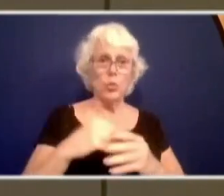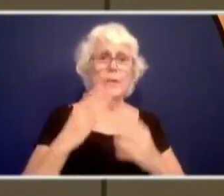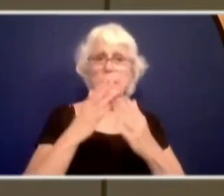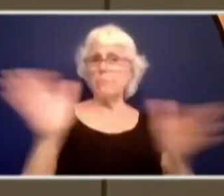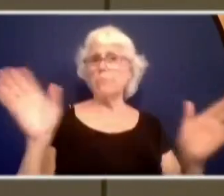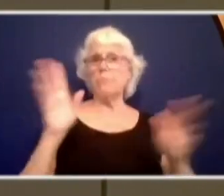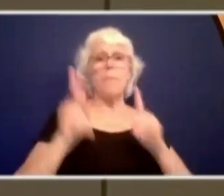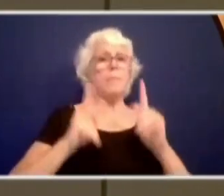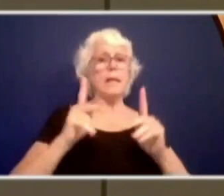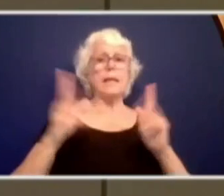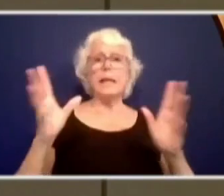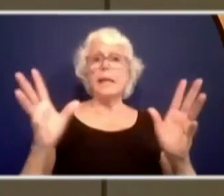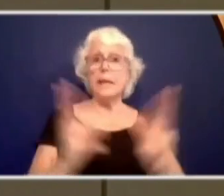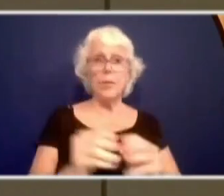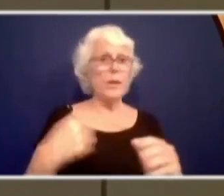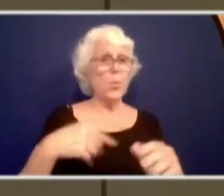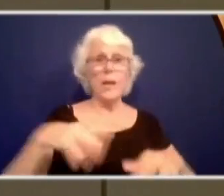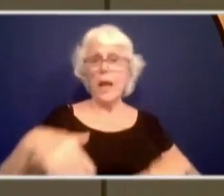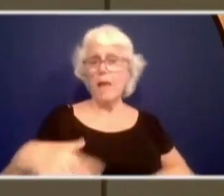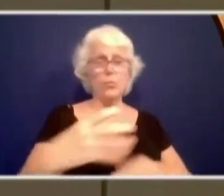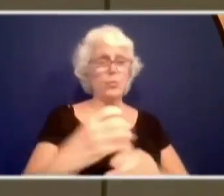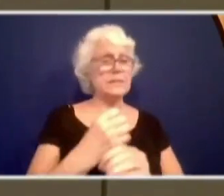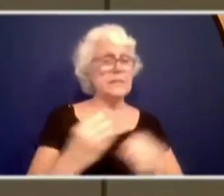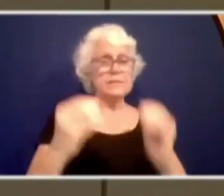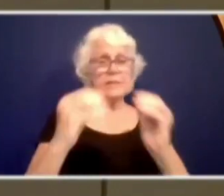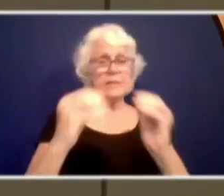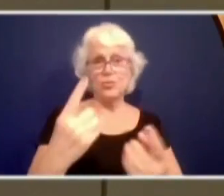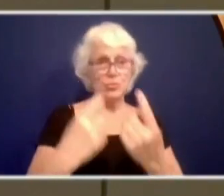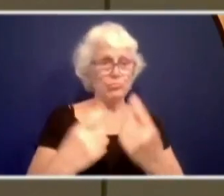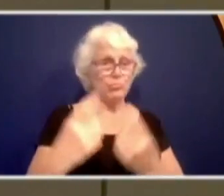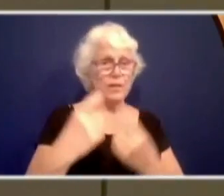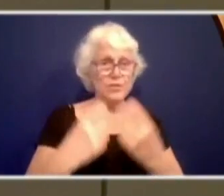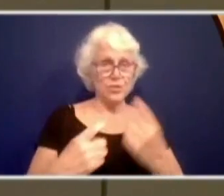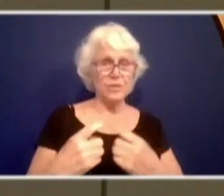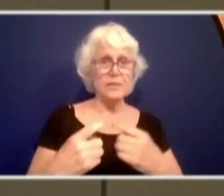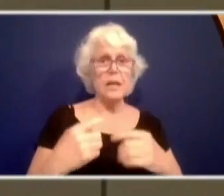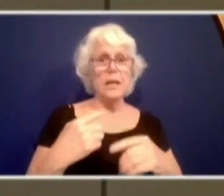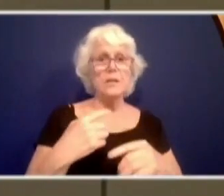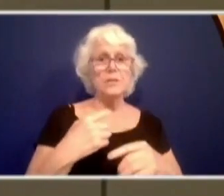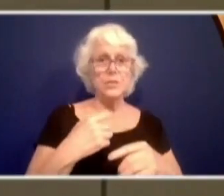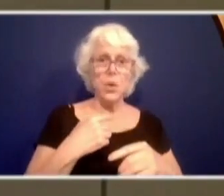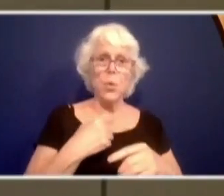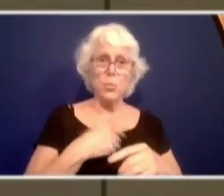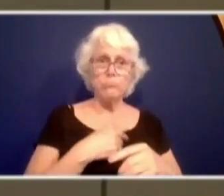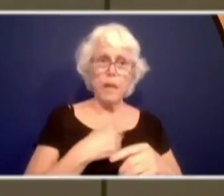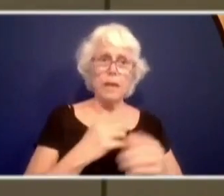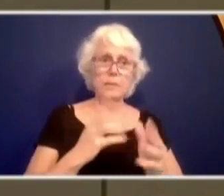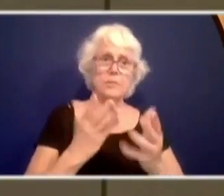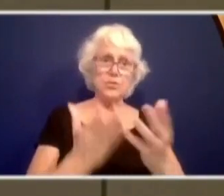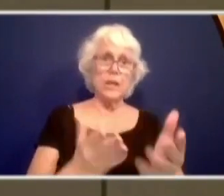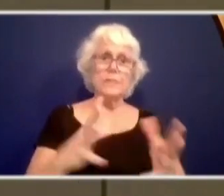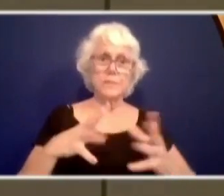any additional questions, so at this time request that you would approve it as presented. I turn to board member Klein